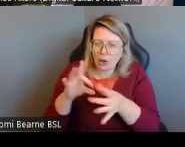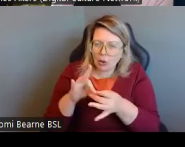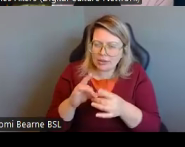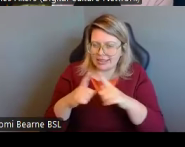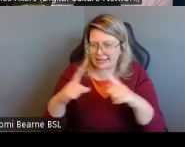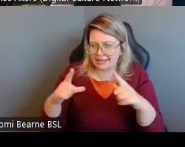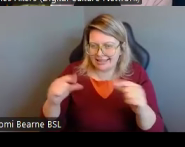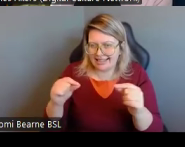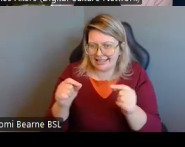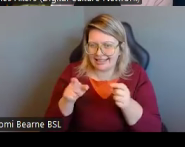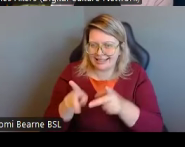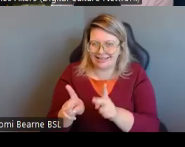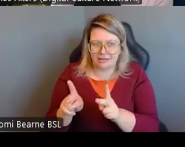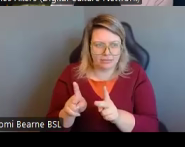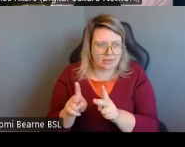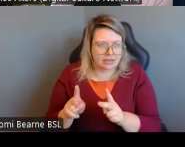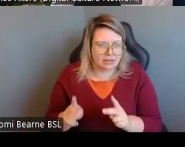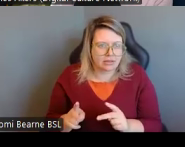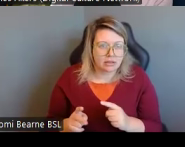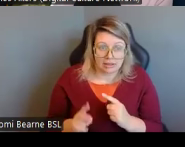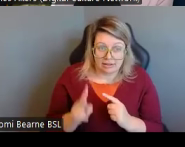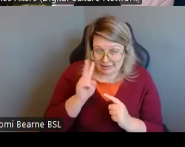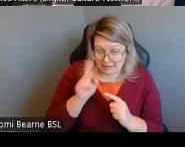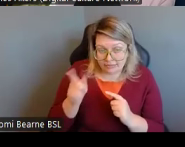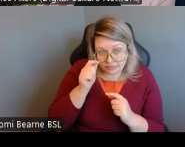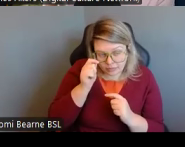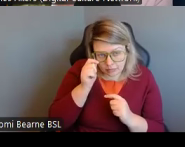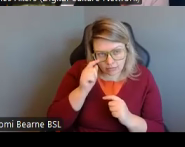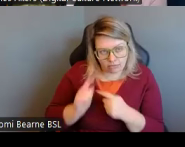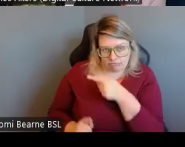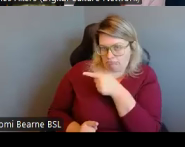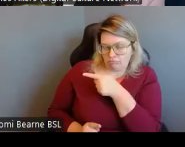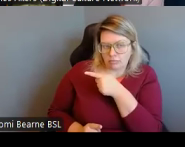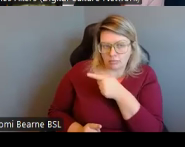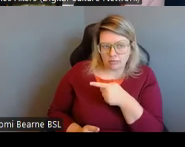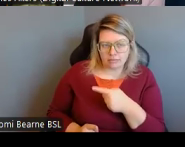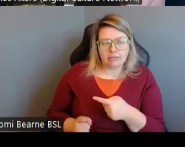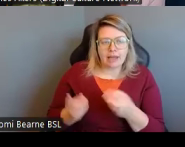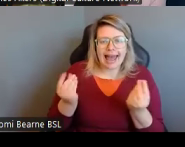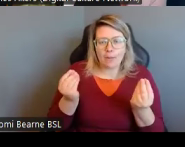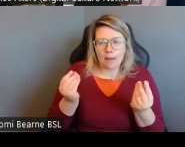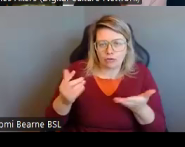We'll zoom into that there. You can see that it's telling us about how much money is being made from different regions,